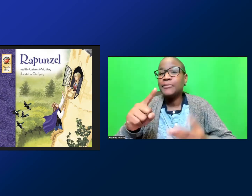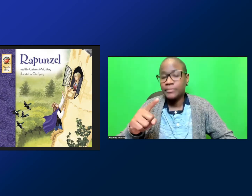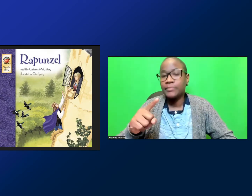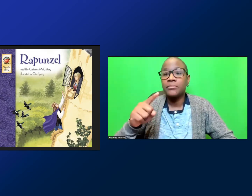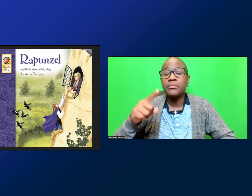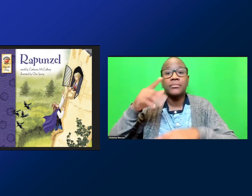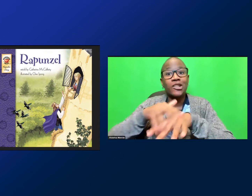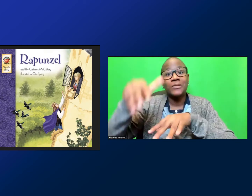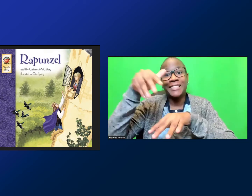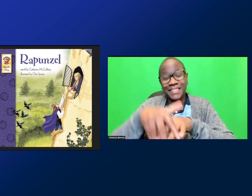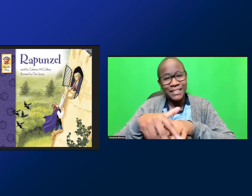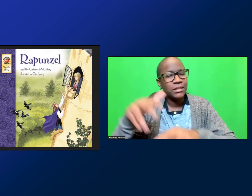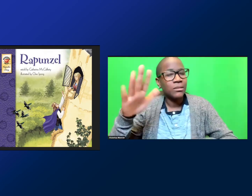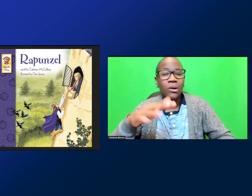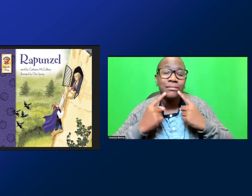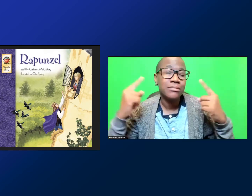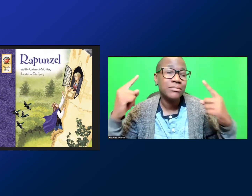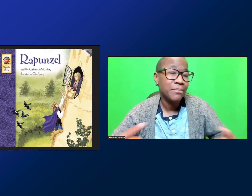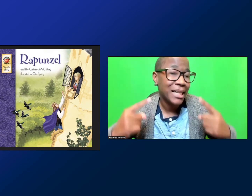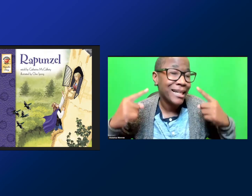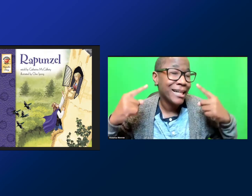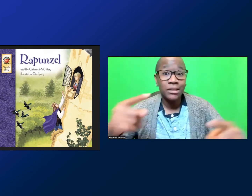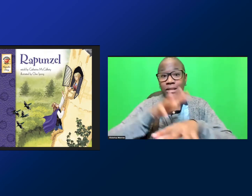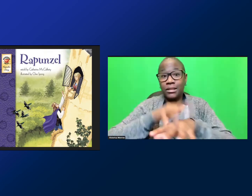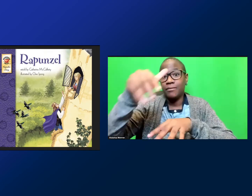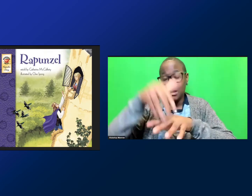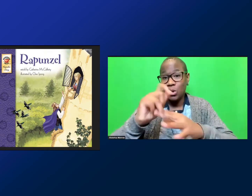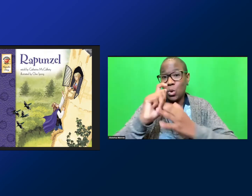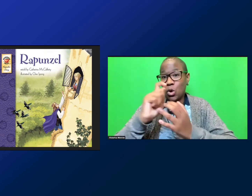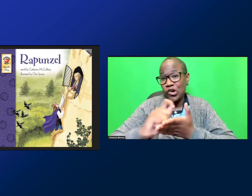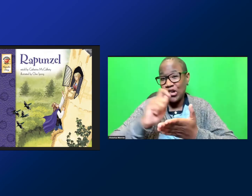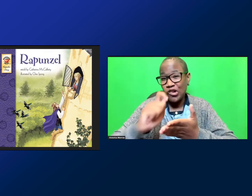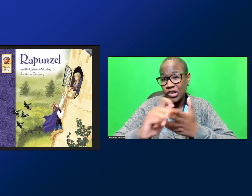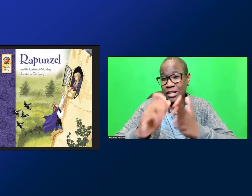at that if you look at for example books written about indigenous people almost